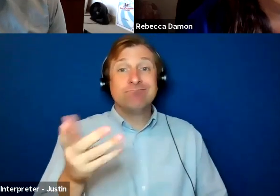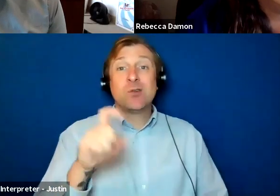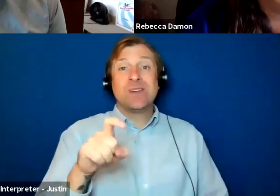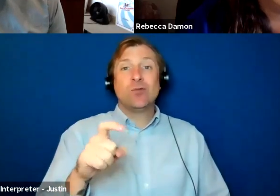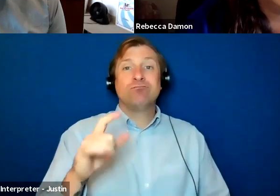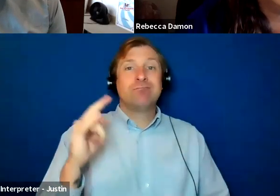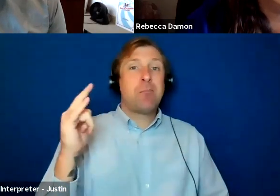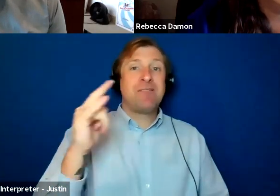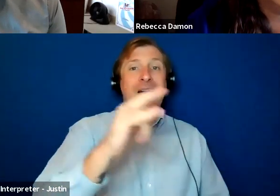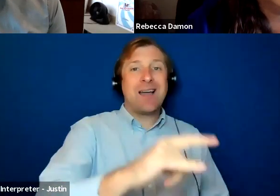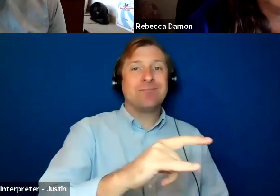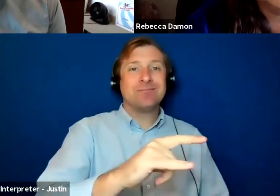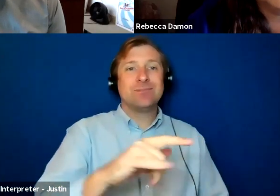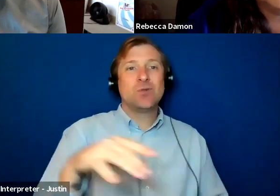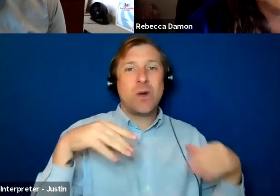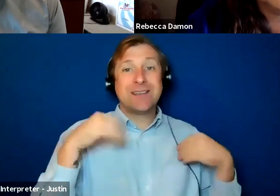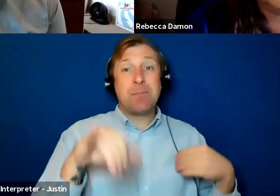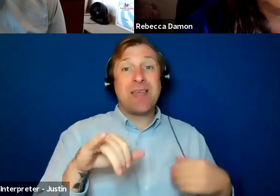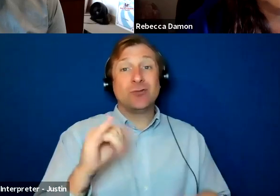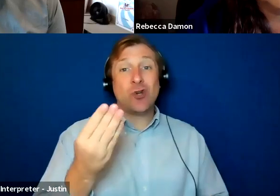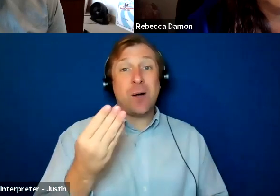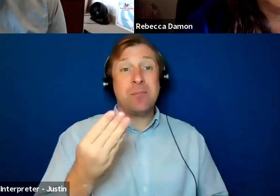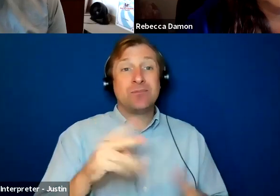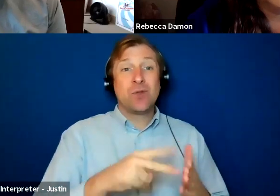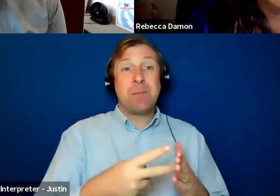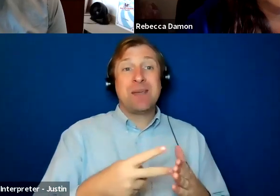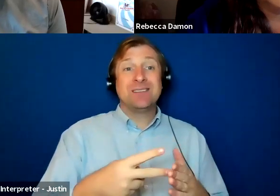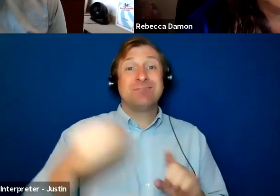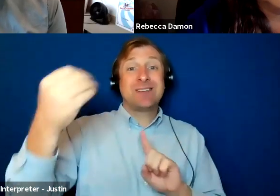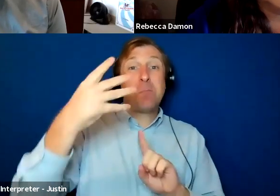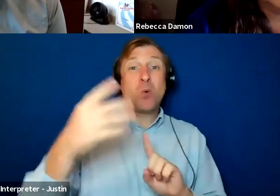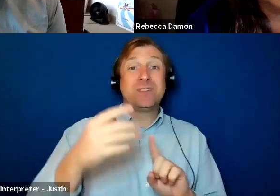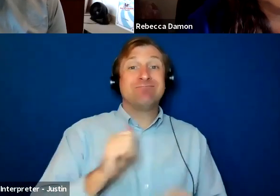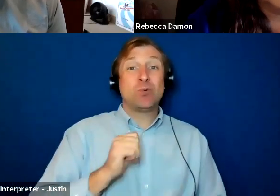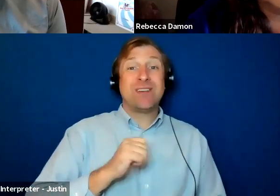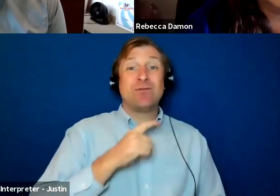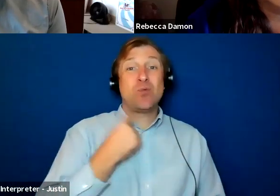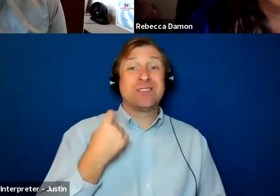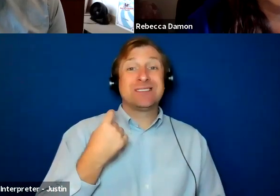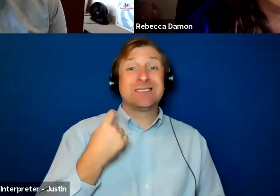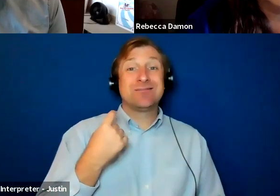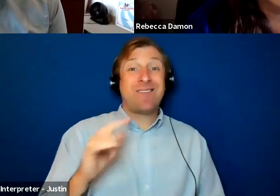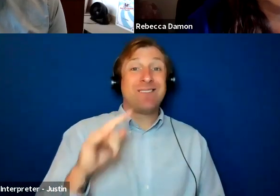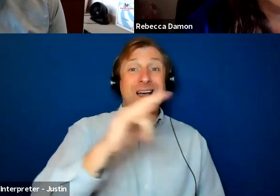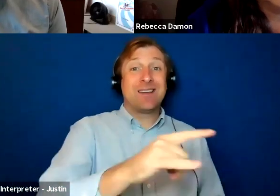in order to accept that job. And that means exposing yourself to the risk of being on an airplane and barring,